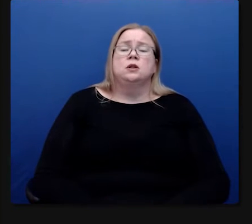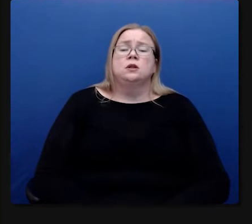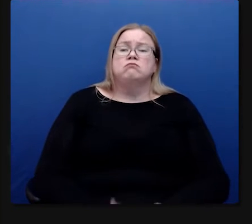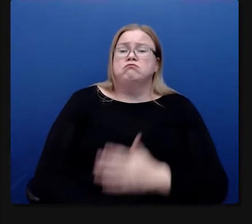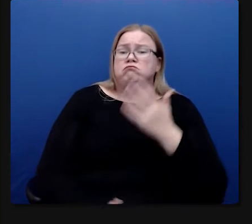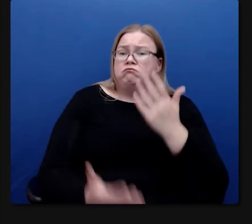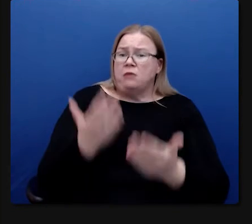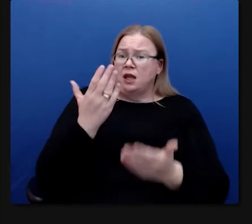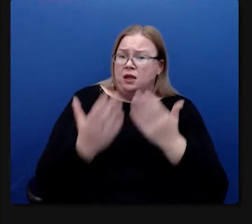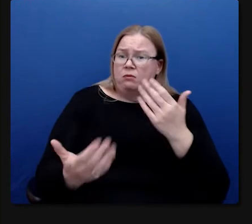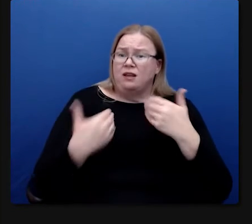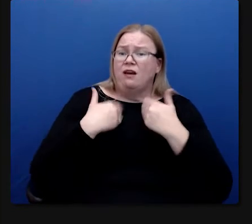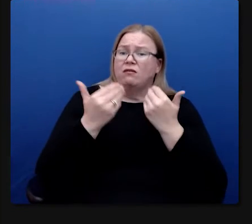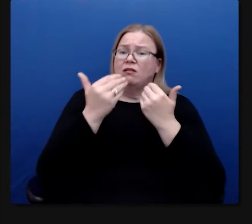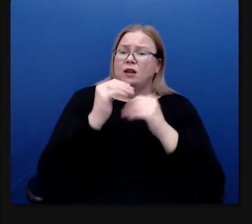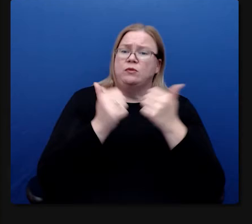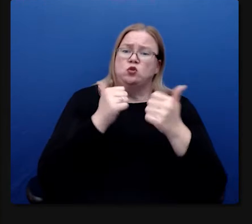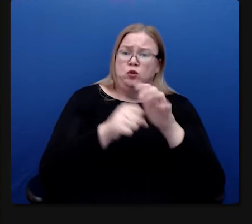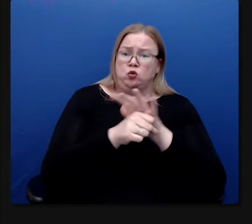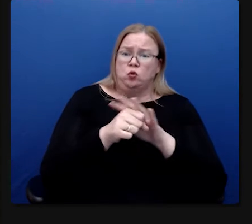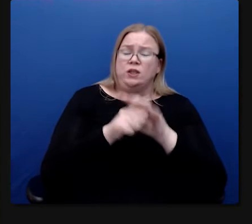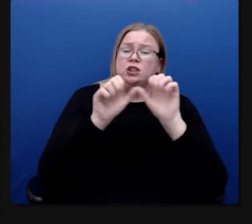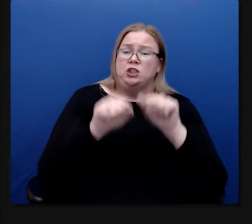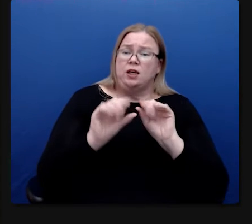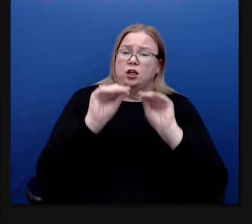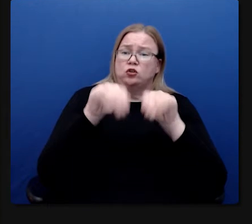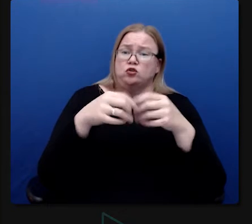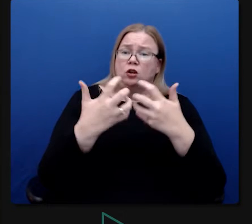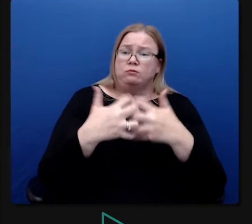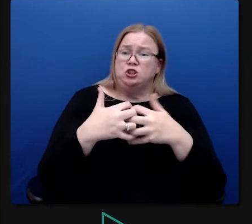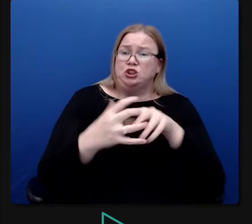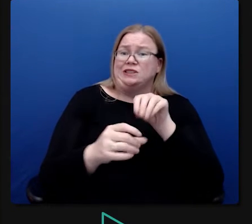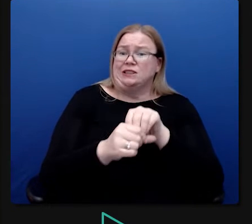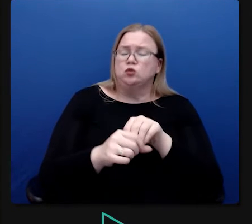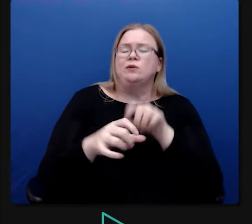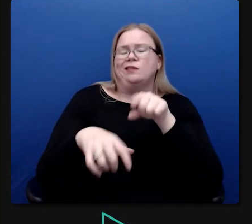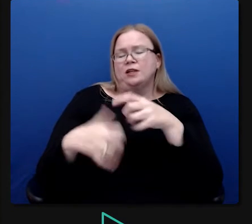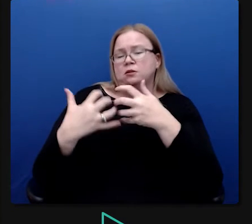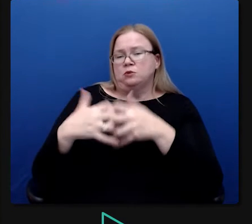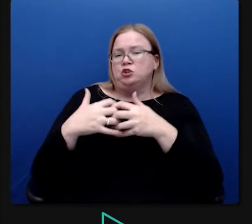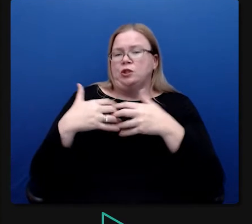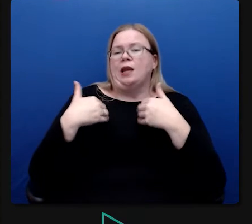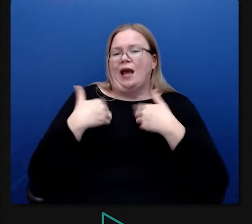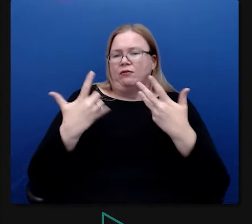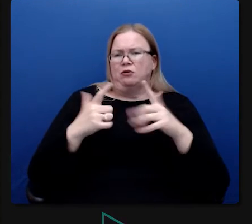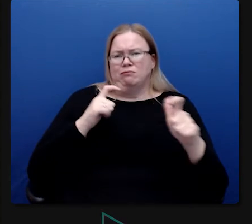You may have limitations of which regions you can install machines into. Now this machine I have got here is quite large.